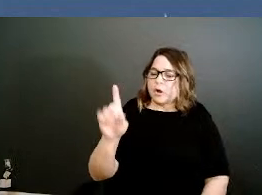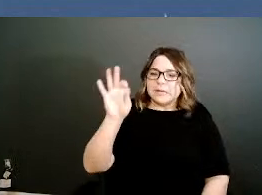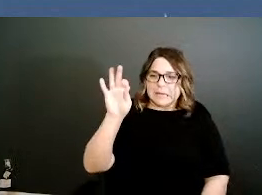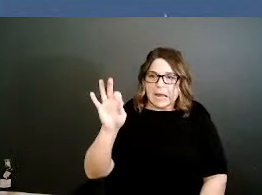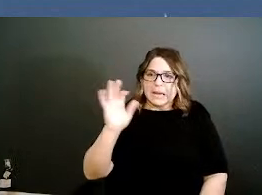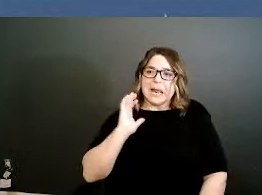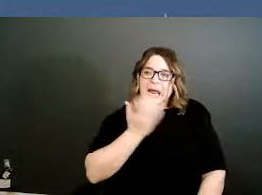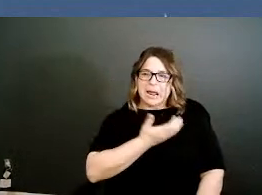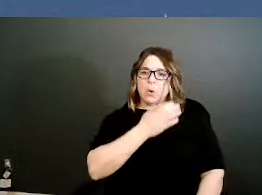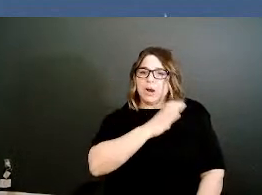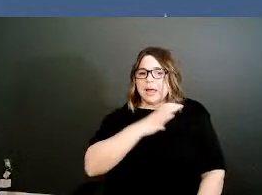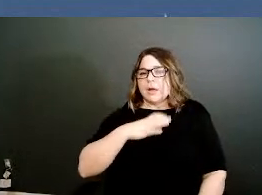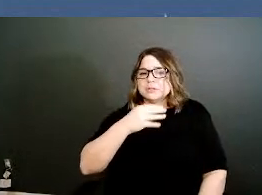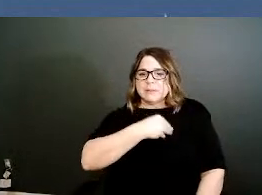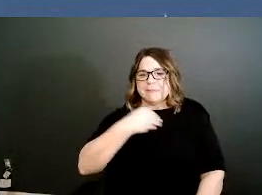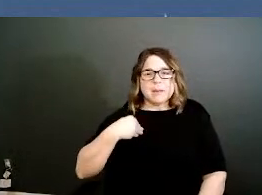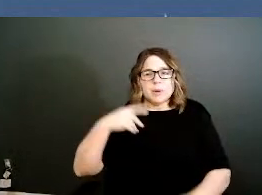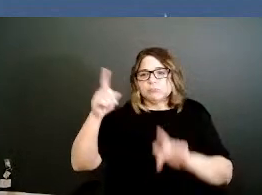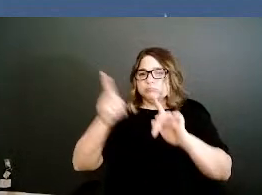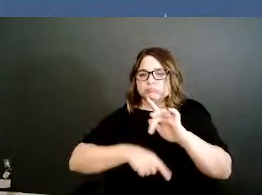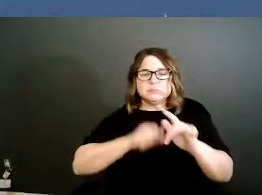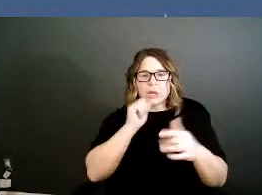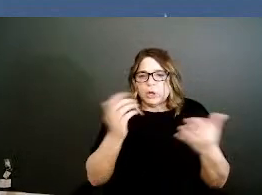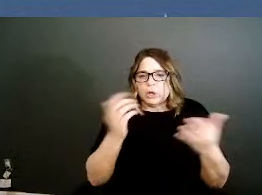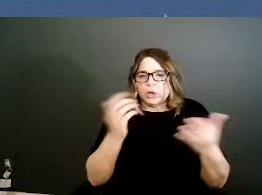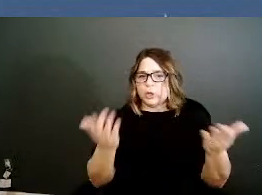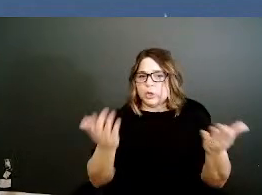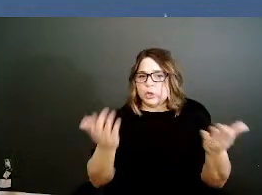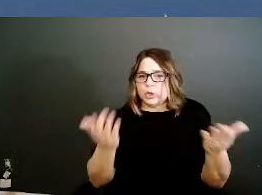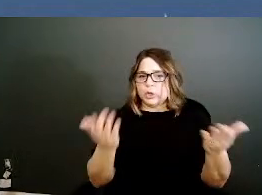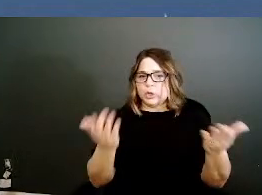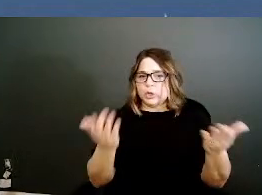HEARING US. ≫ COUNCIL PRESIDENT THANK YOU.